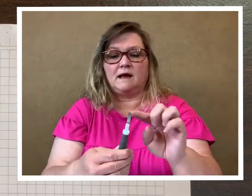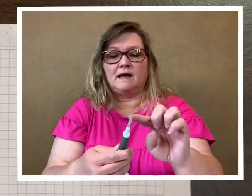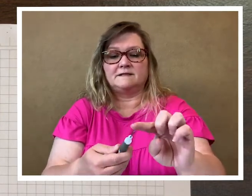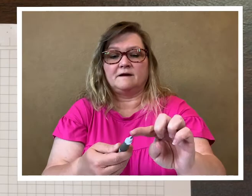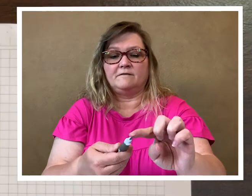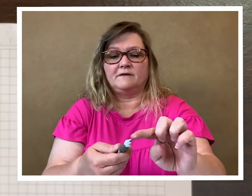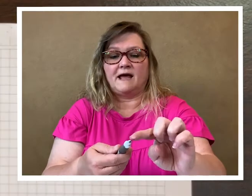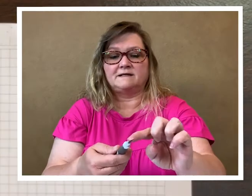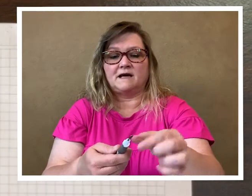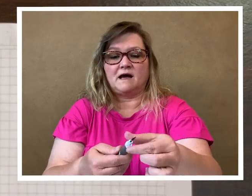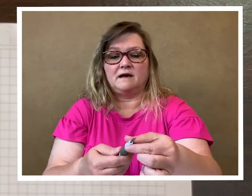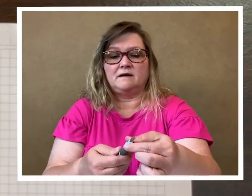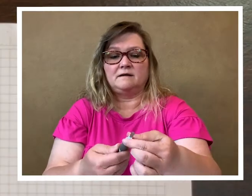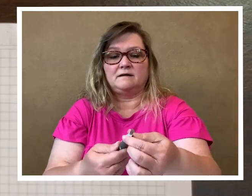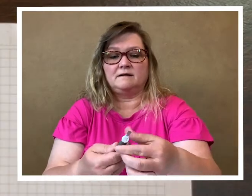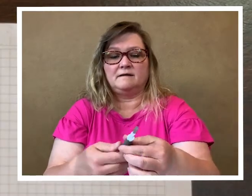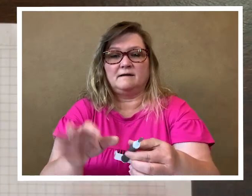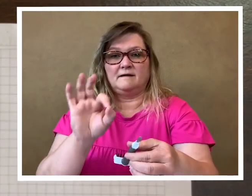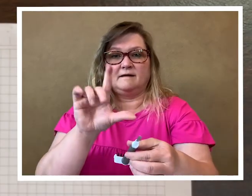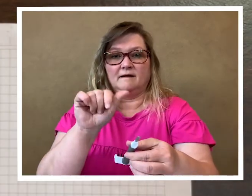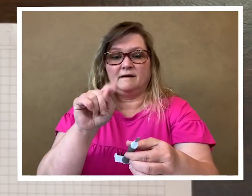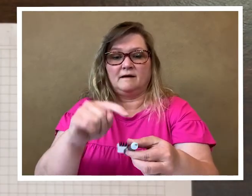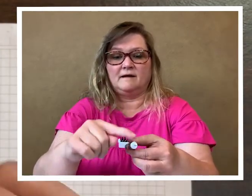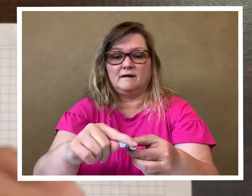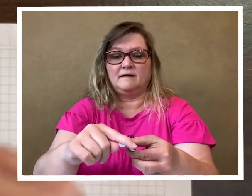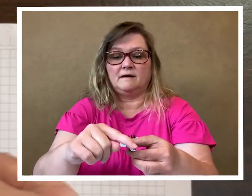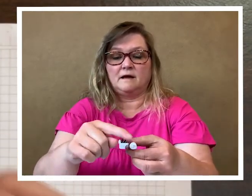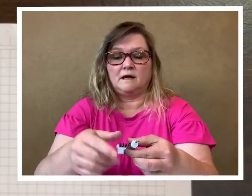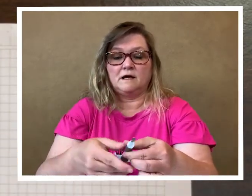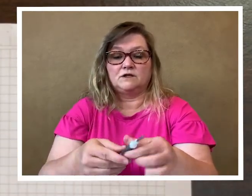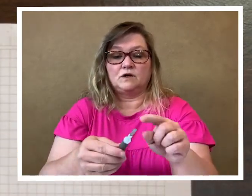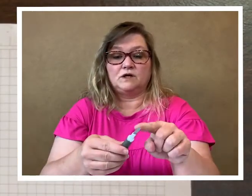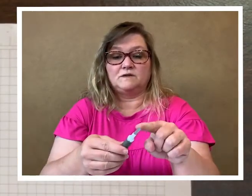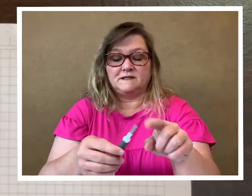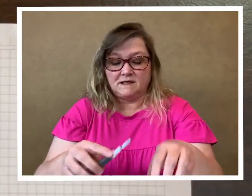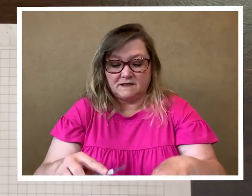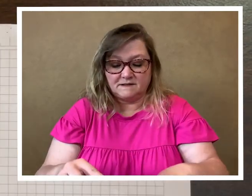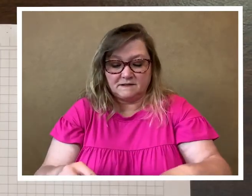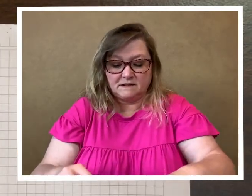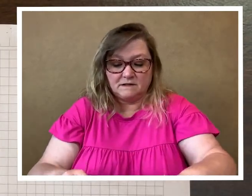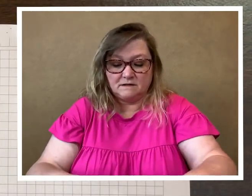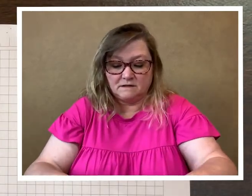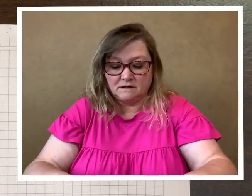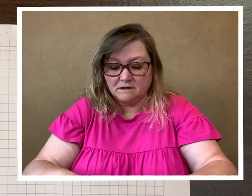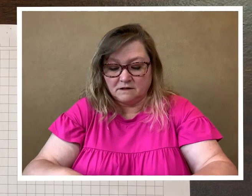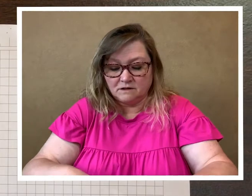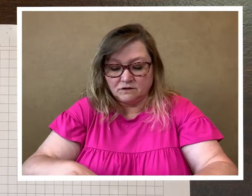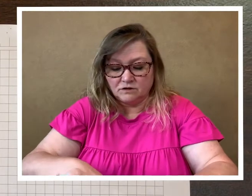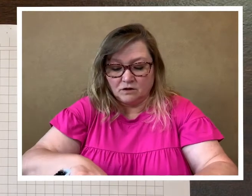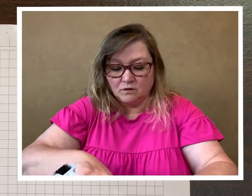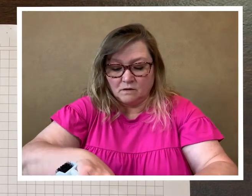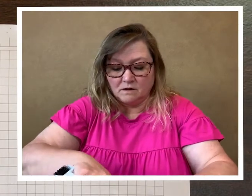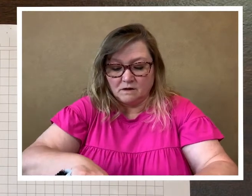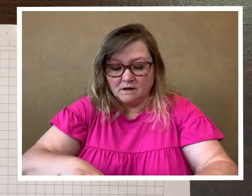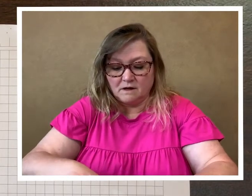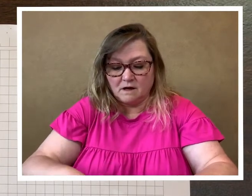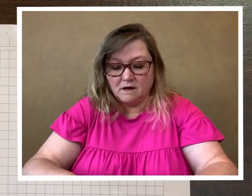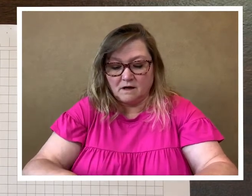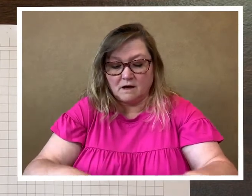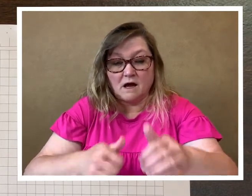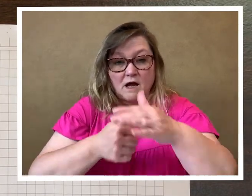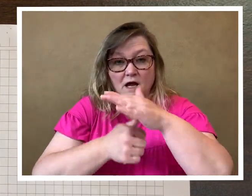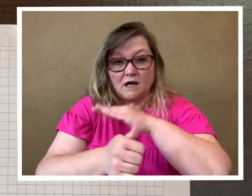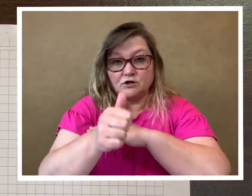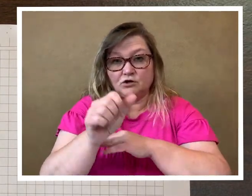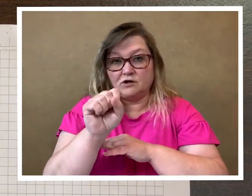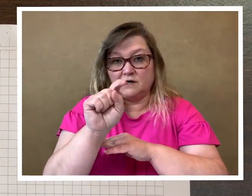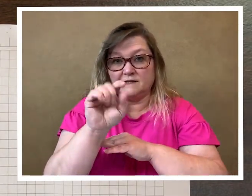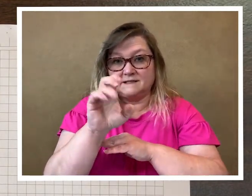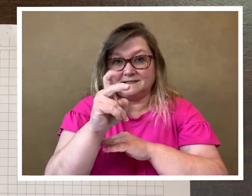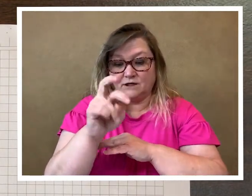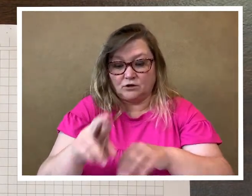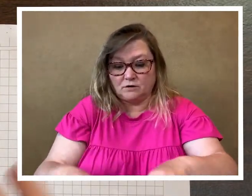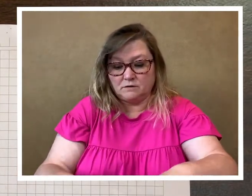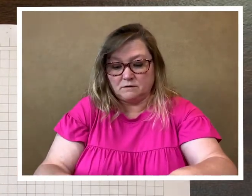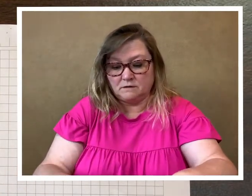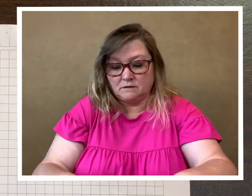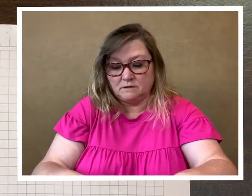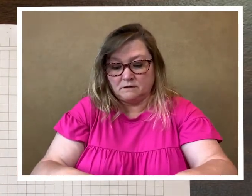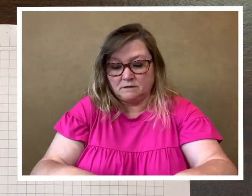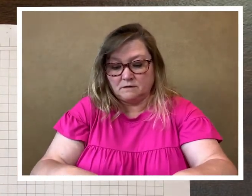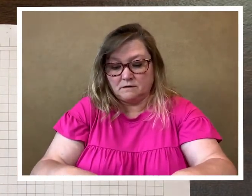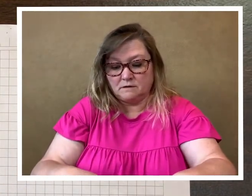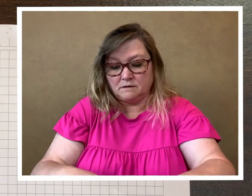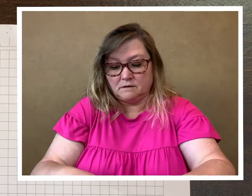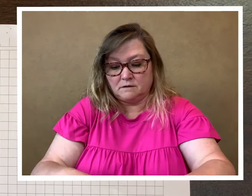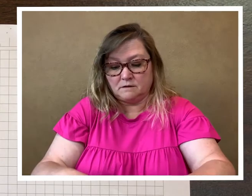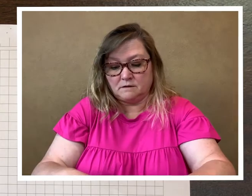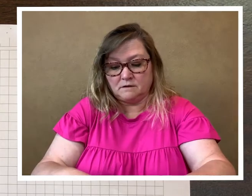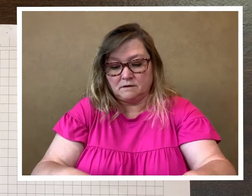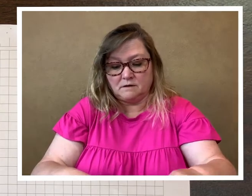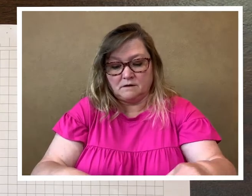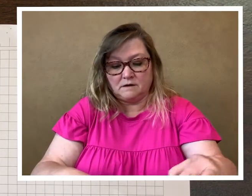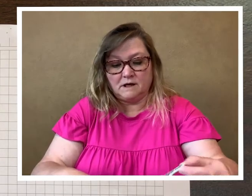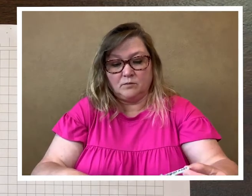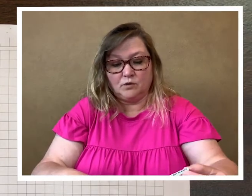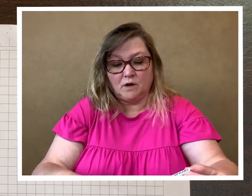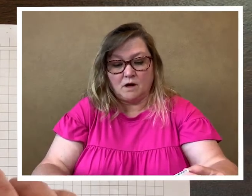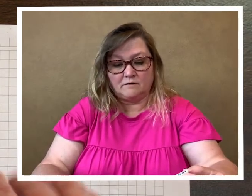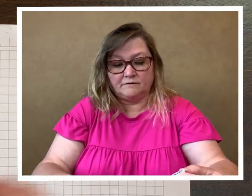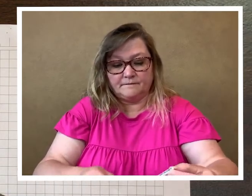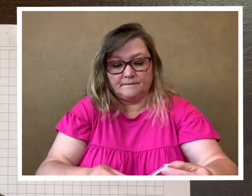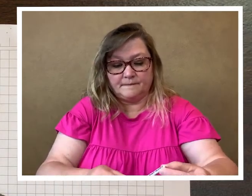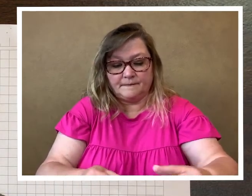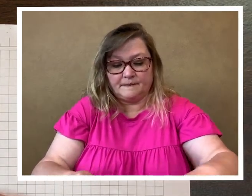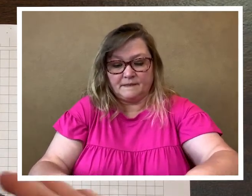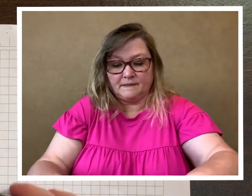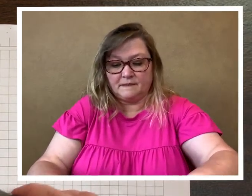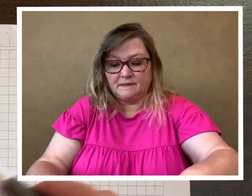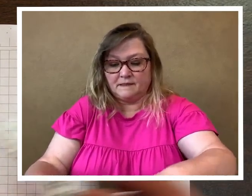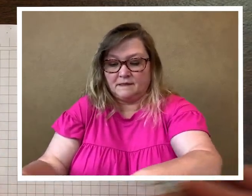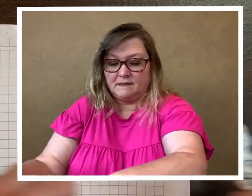a flat side. so I use this to go under the sticker and pull off.